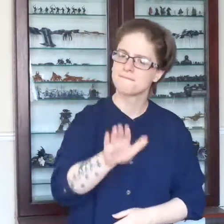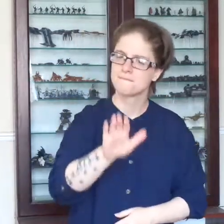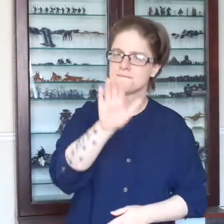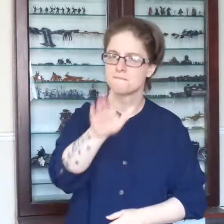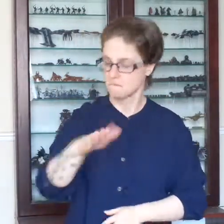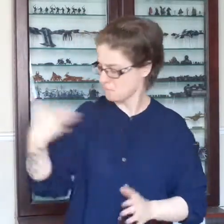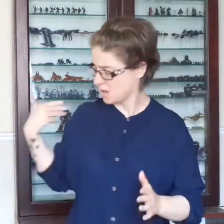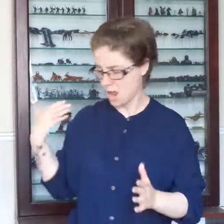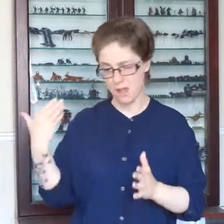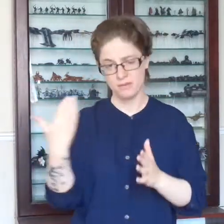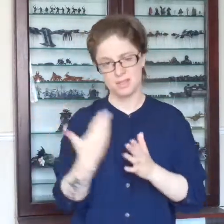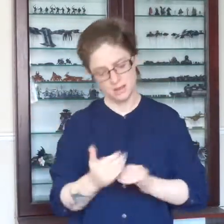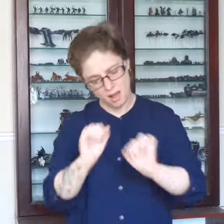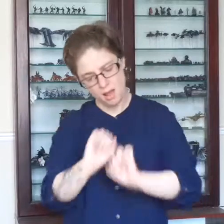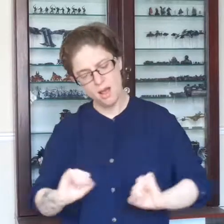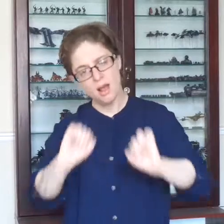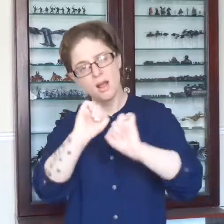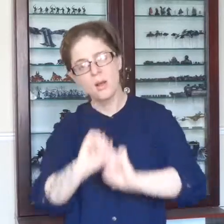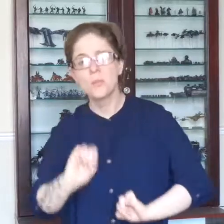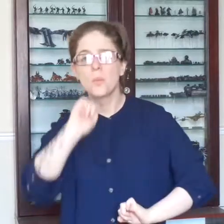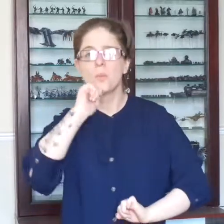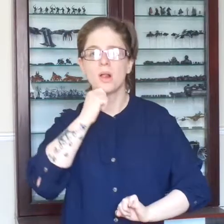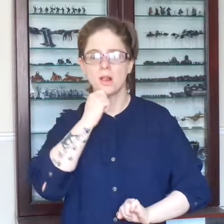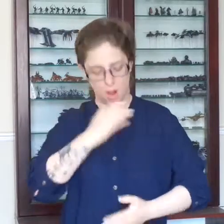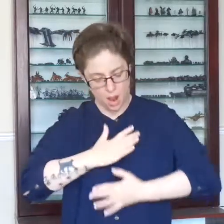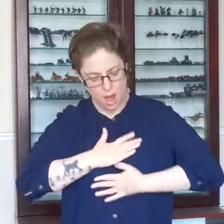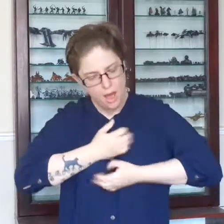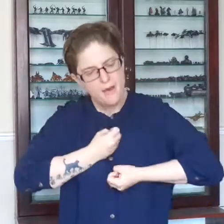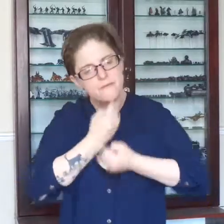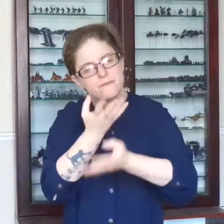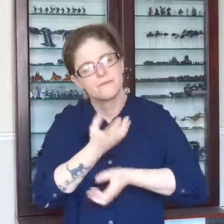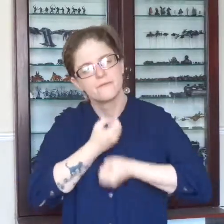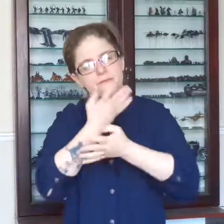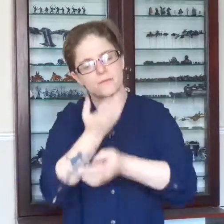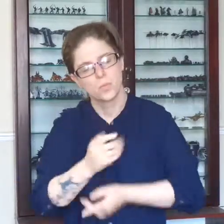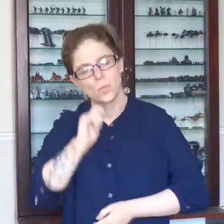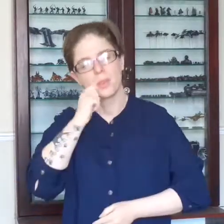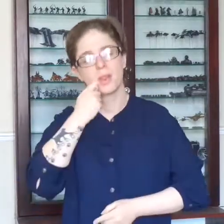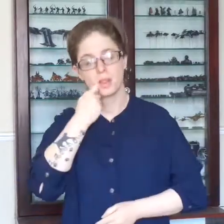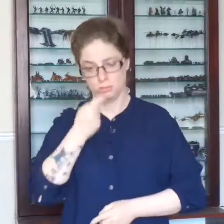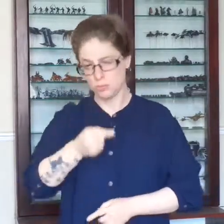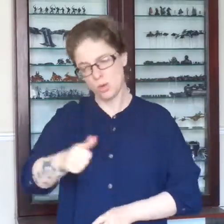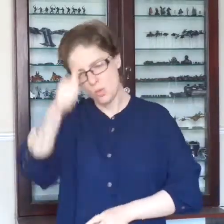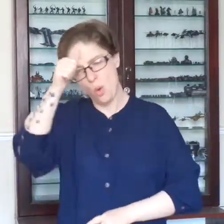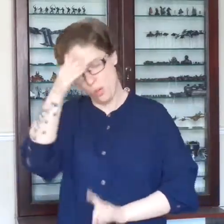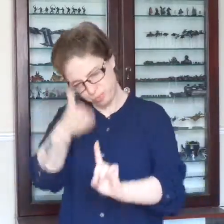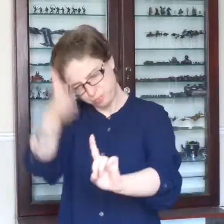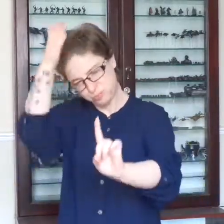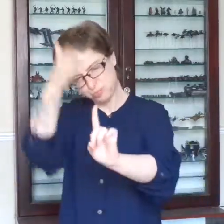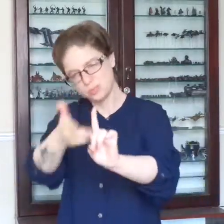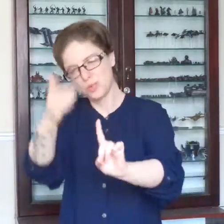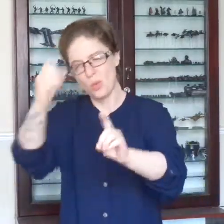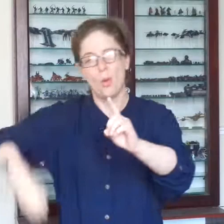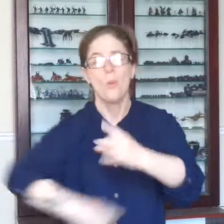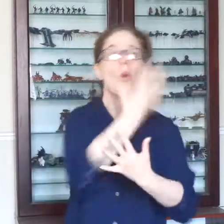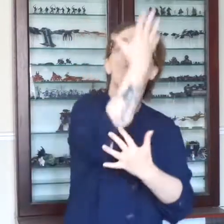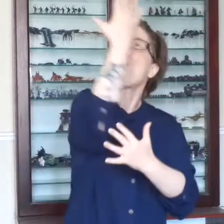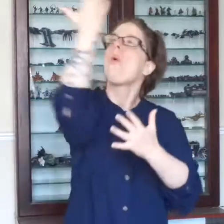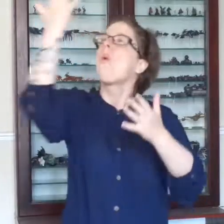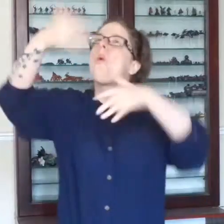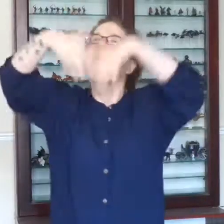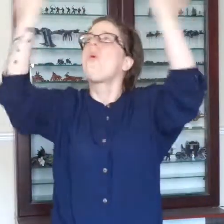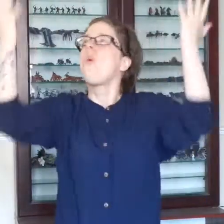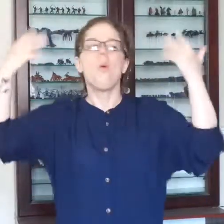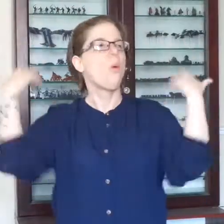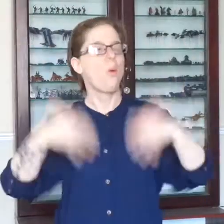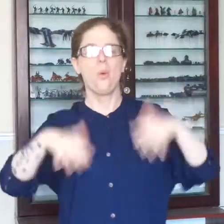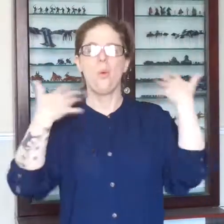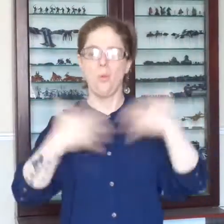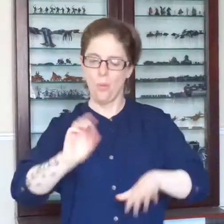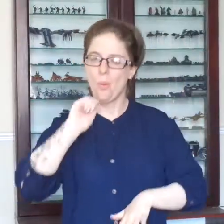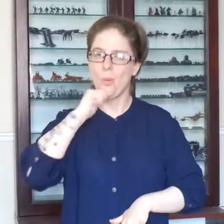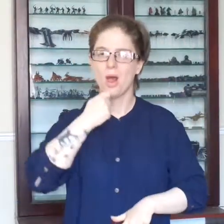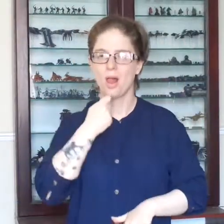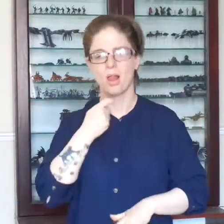I've got time, I've got love Got confidence you'll rise above